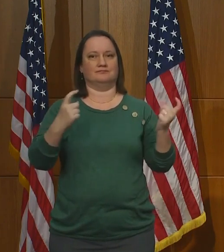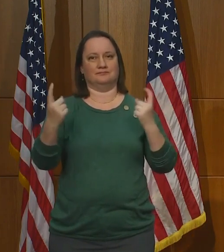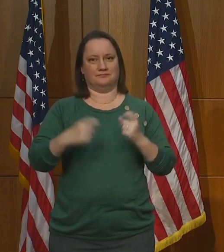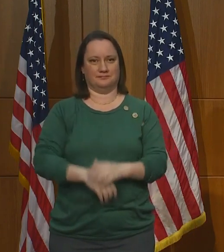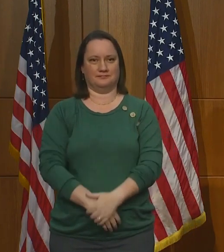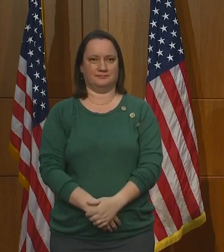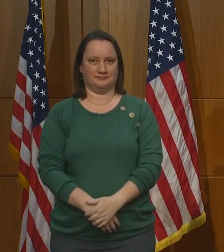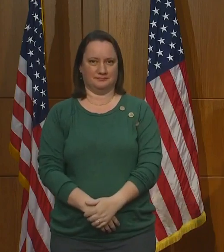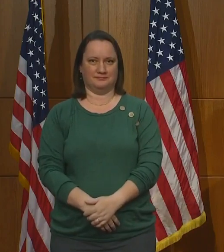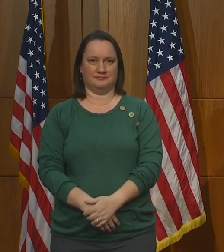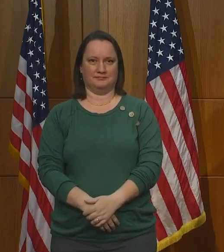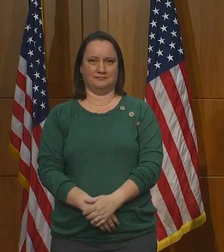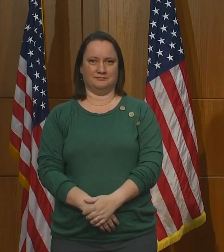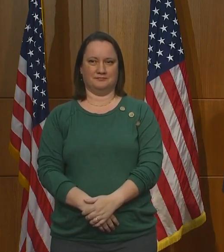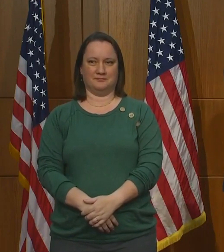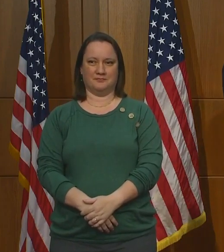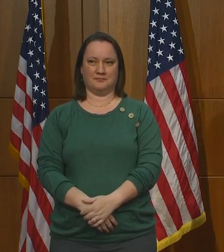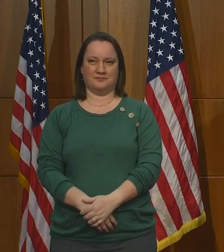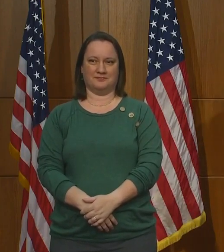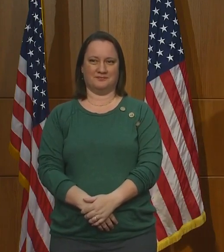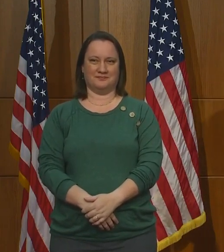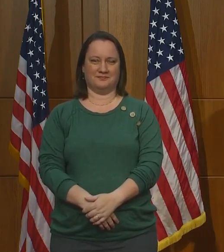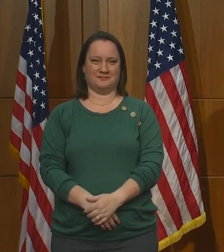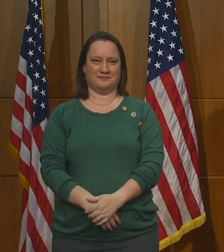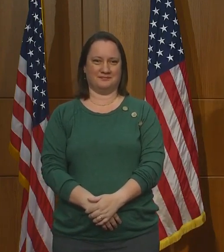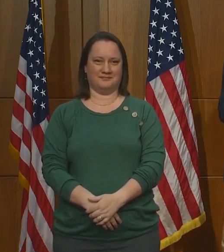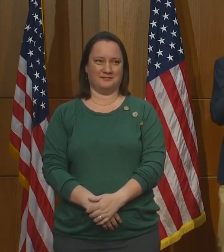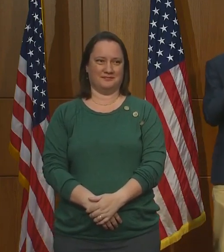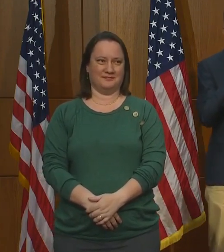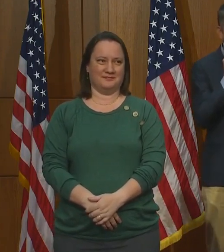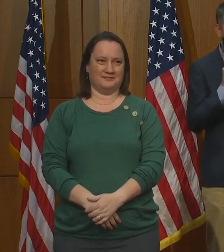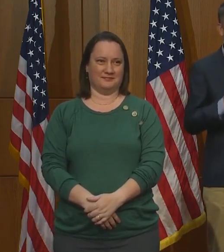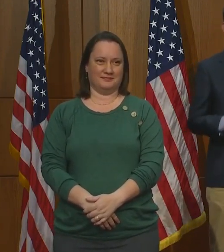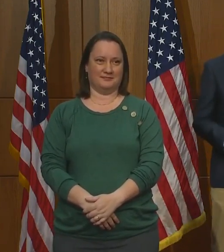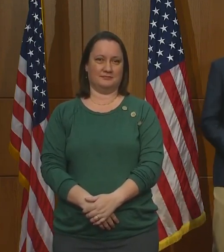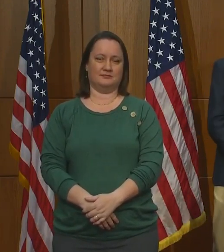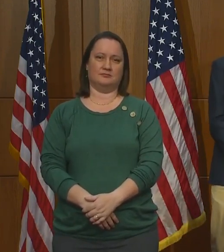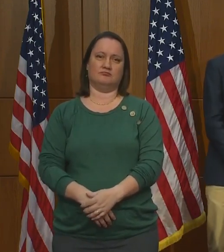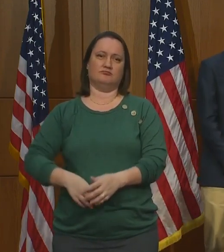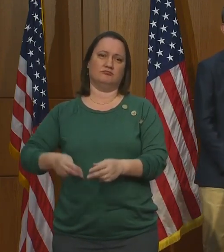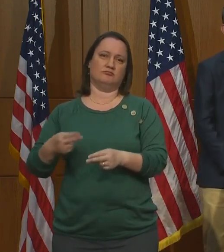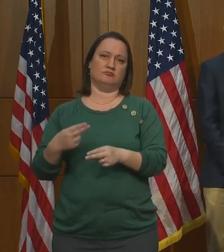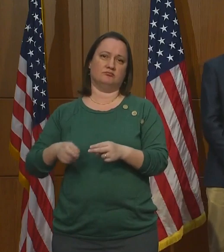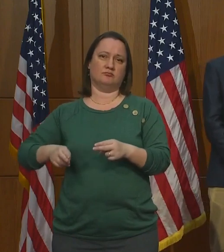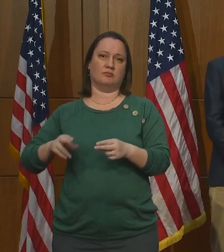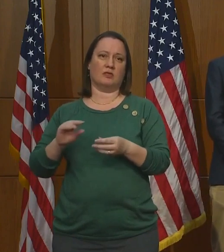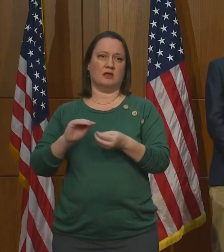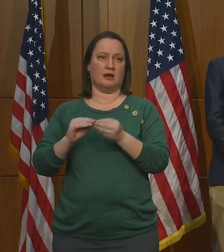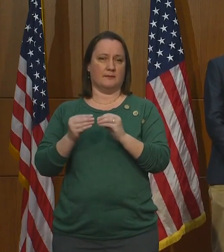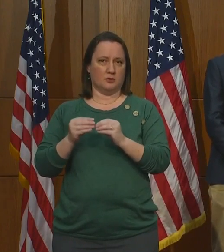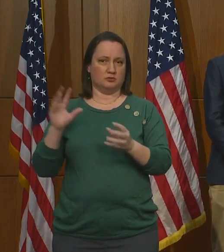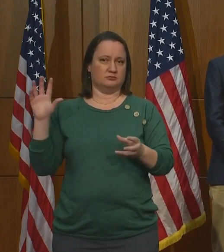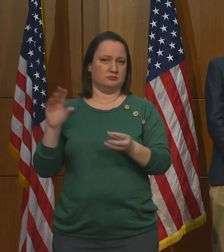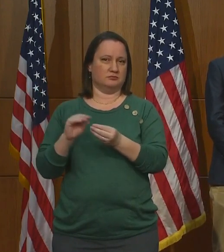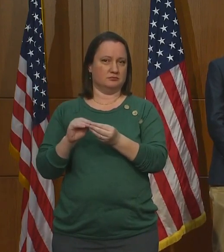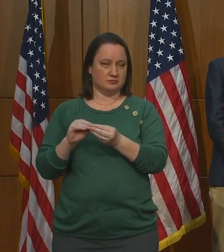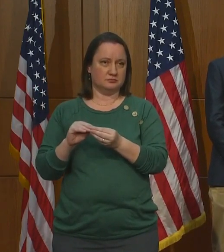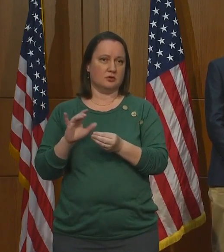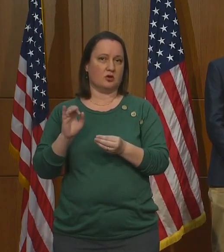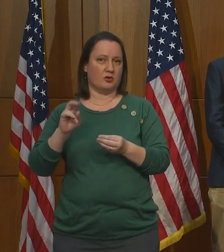THEN I'LL BE GLAD TO TAKE QUESTIONS THANK YOU THANK ALL.